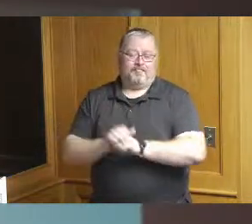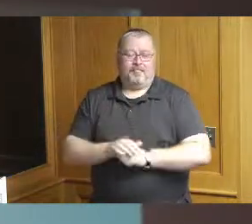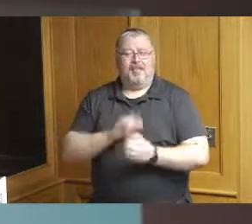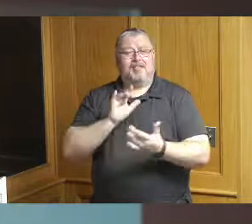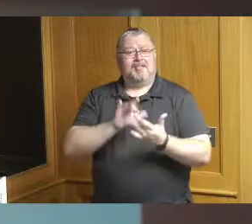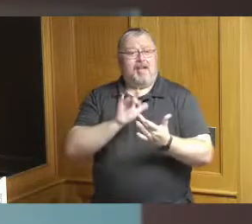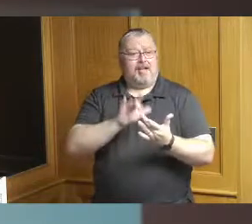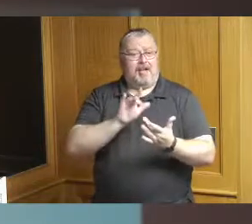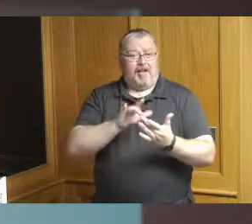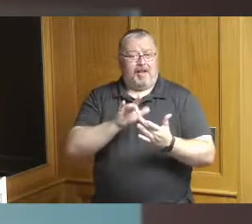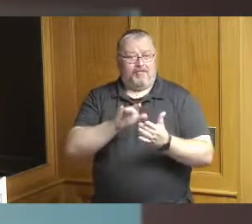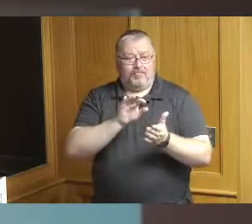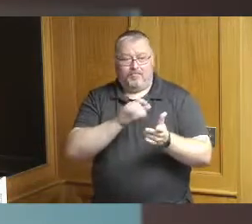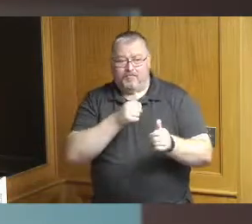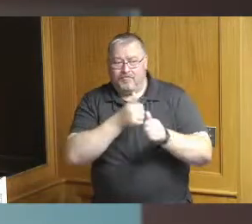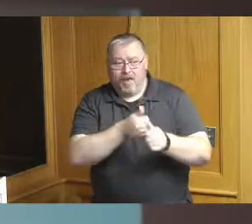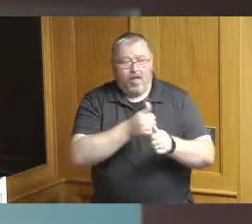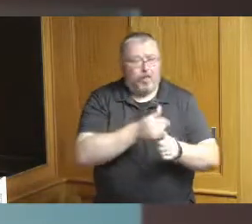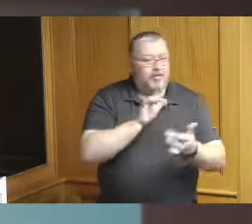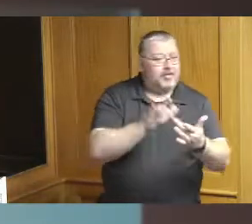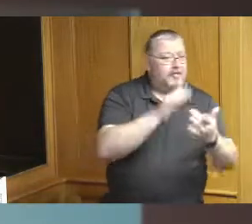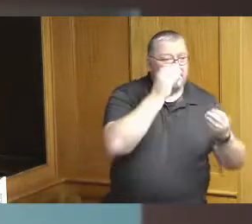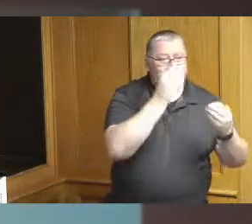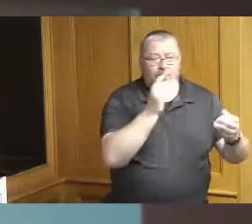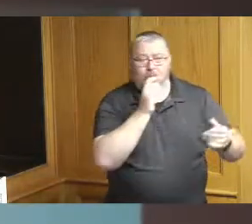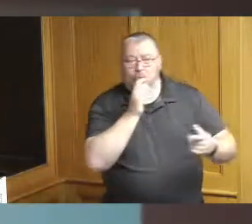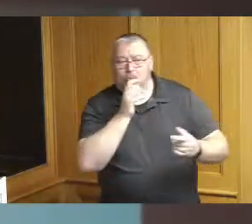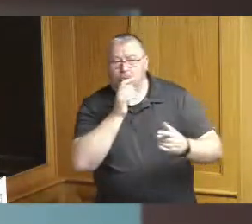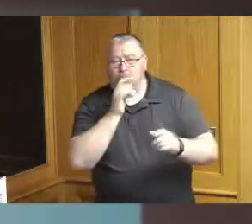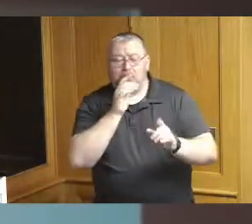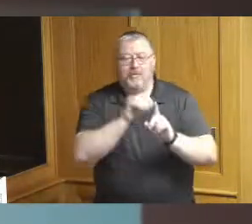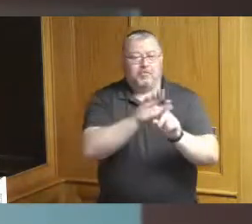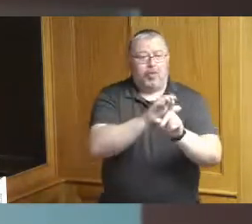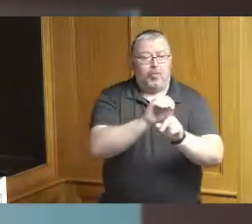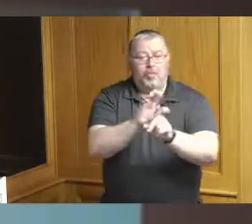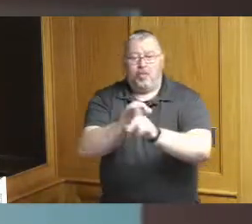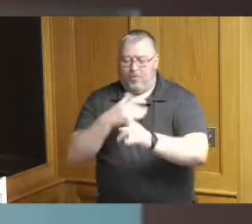shared in the past but just to reiterate is being still completed although this time around it's